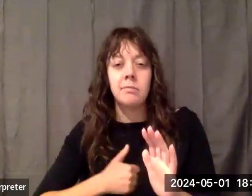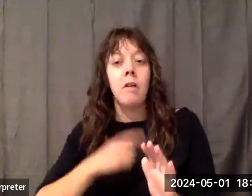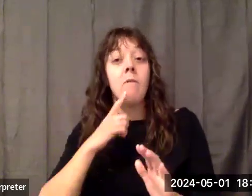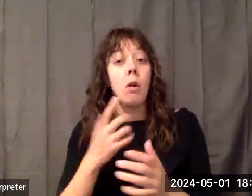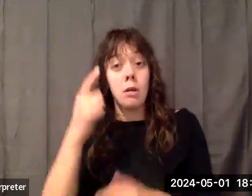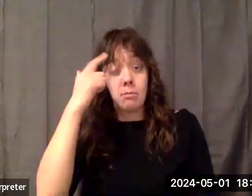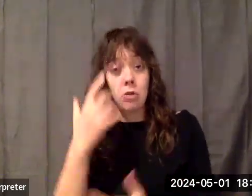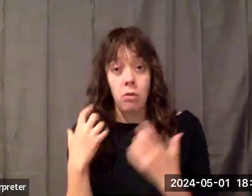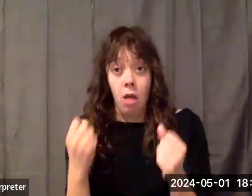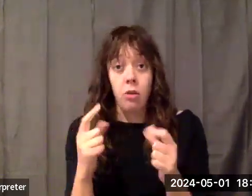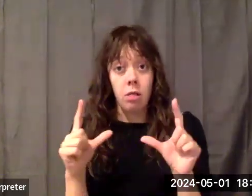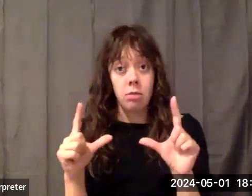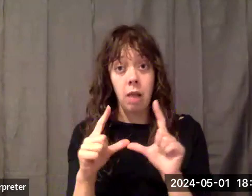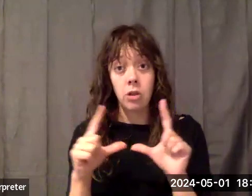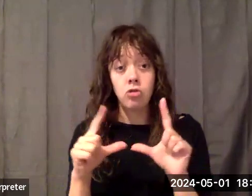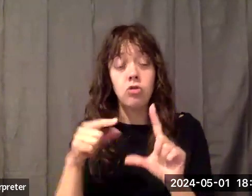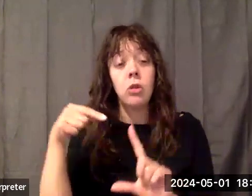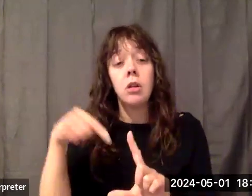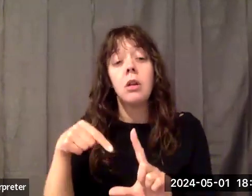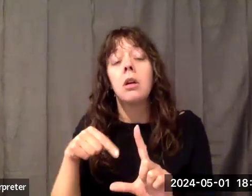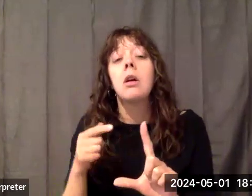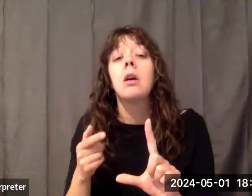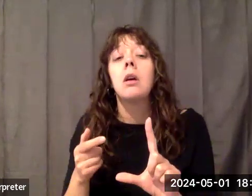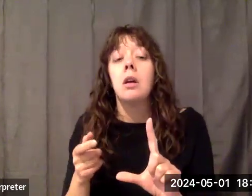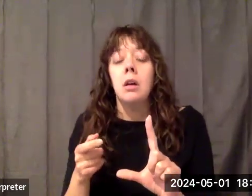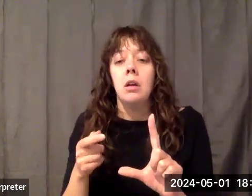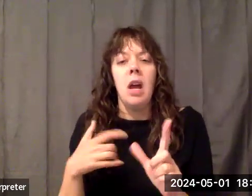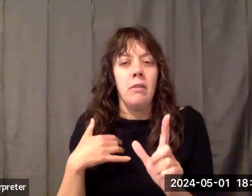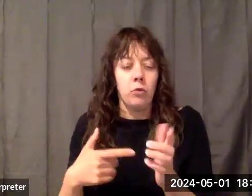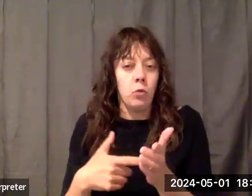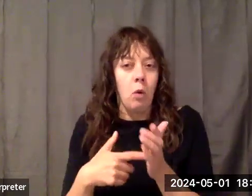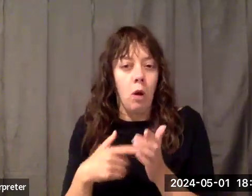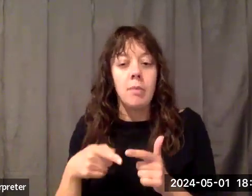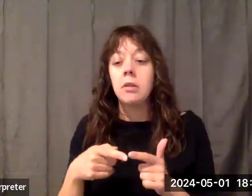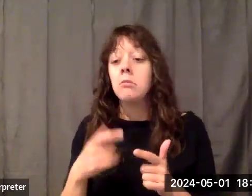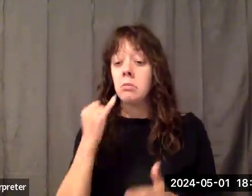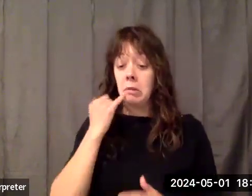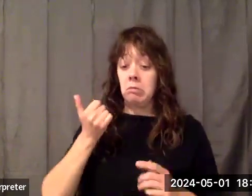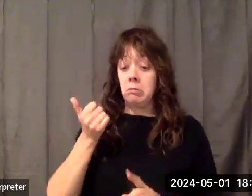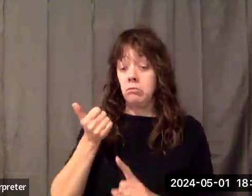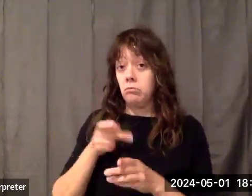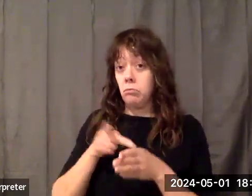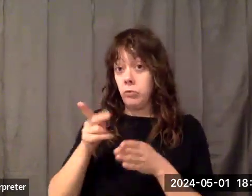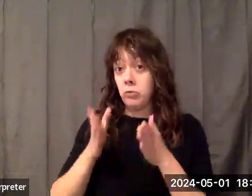that to be able to treat children with serious emotional issues,